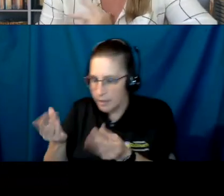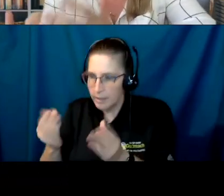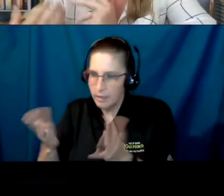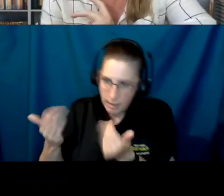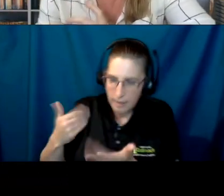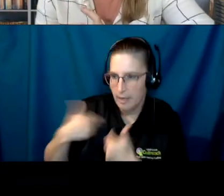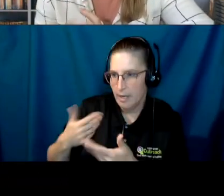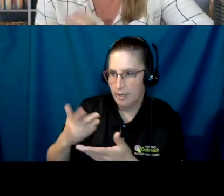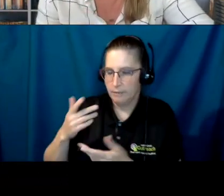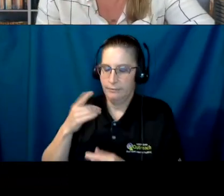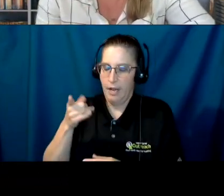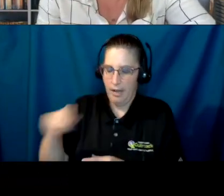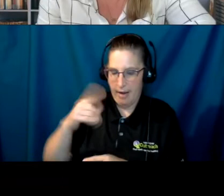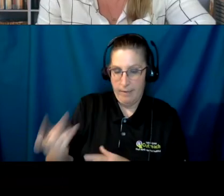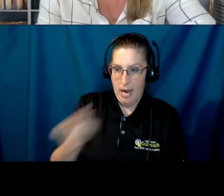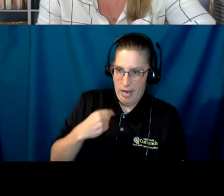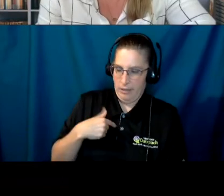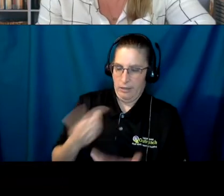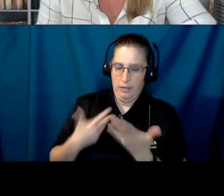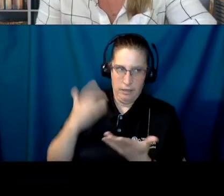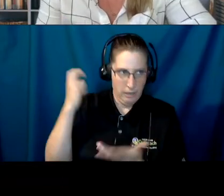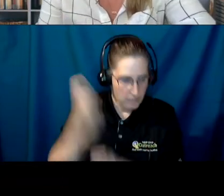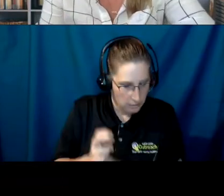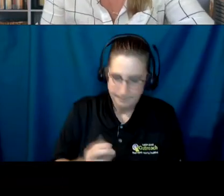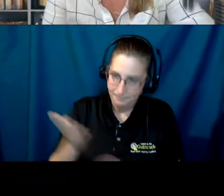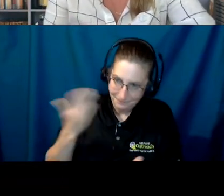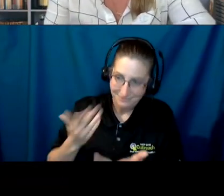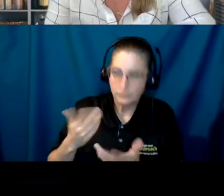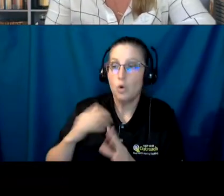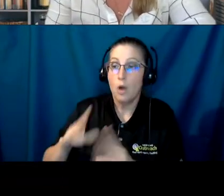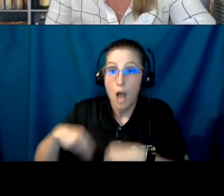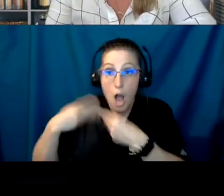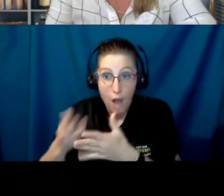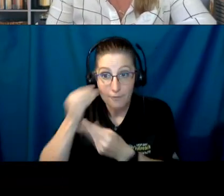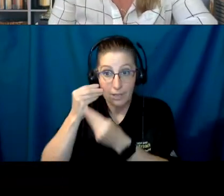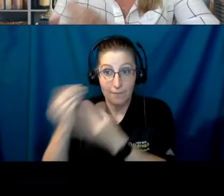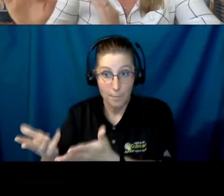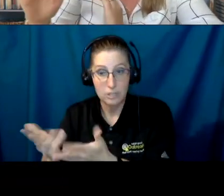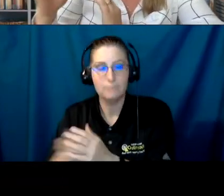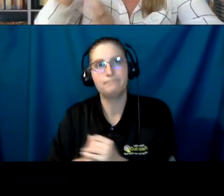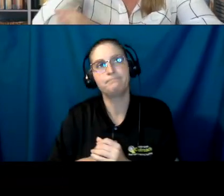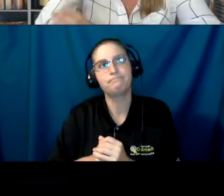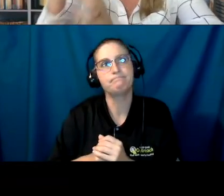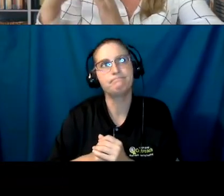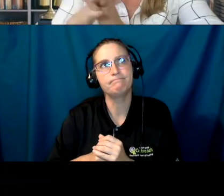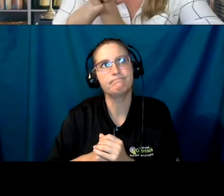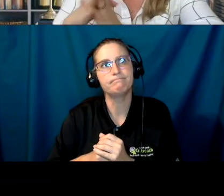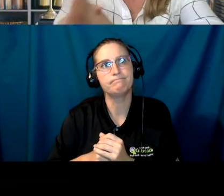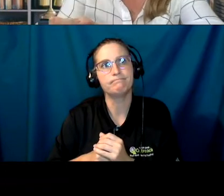them to ask you a question. So offering information, like if you're seeing So, when I was working